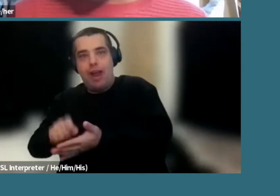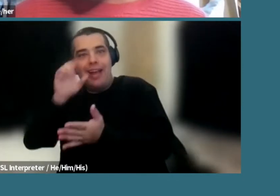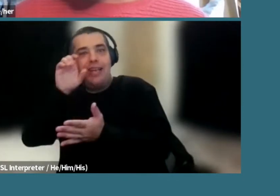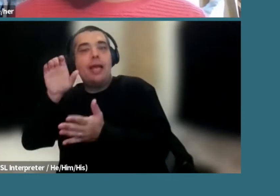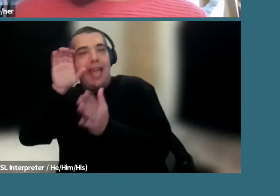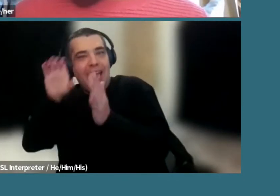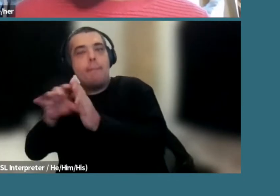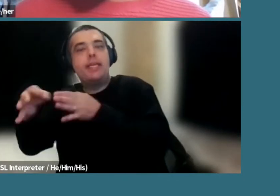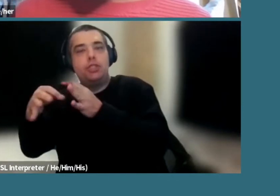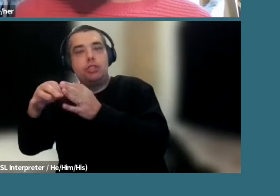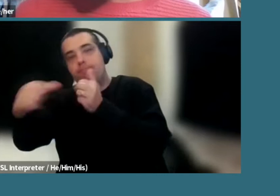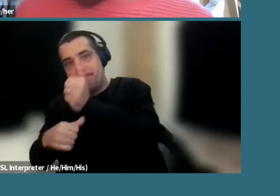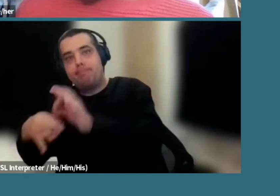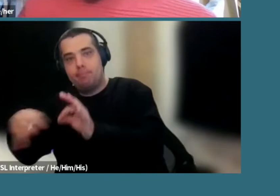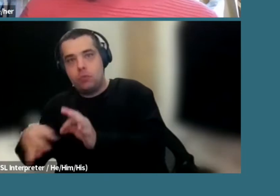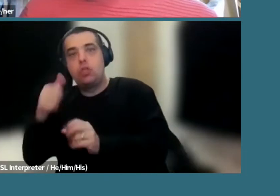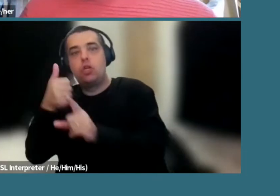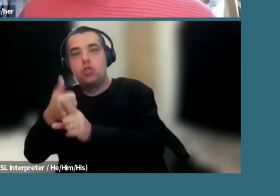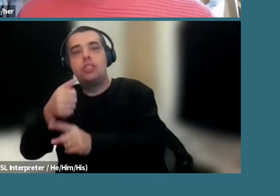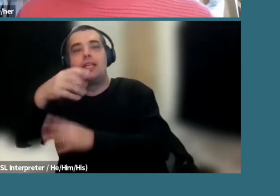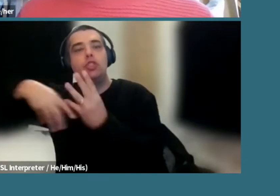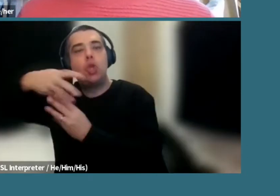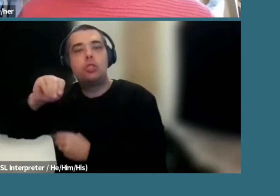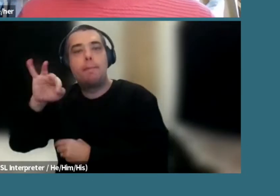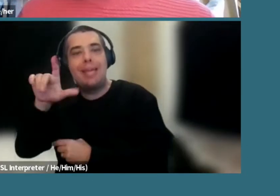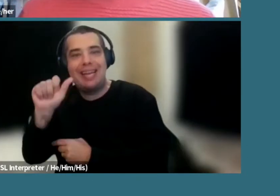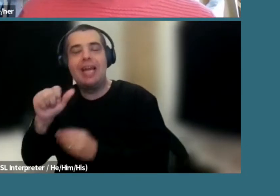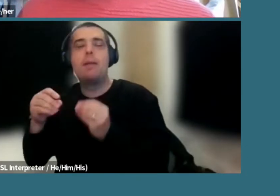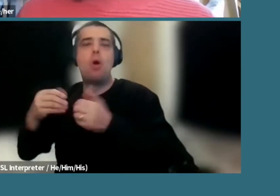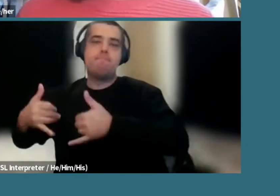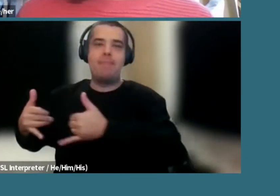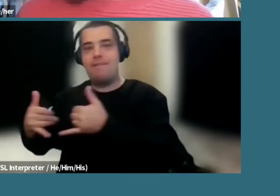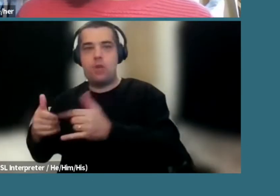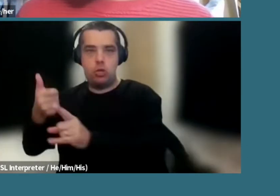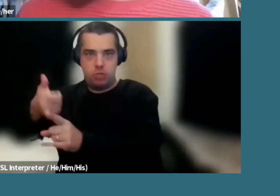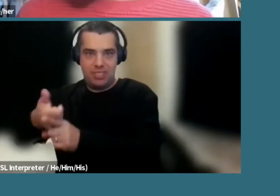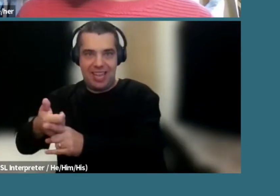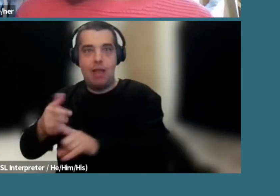alt text on your social media.You can be a little bit more playful with your own. But there may be an institutional voice.